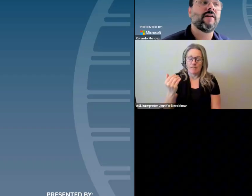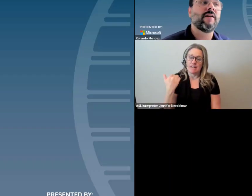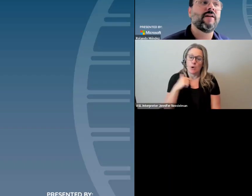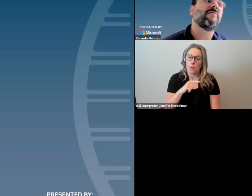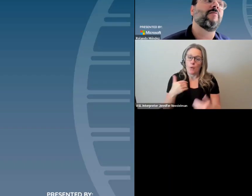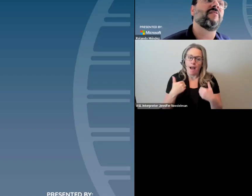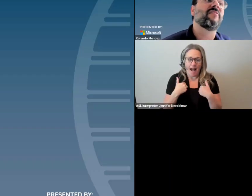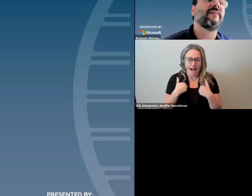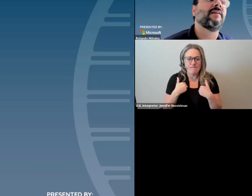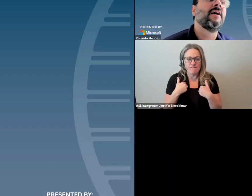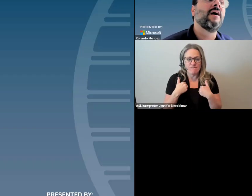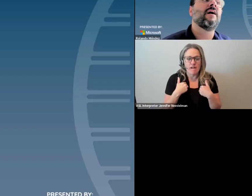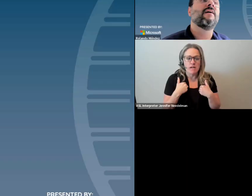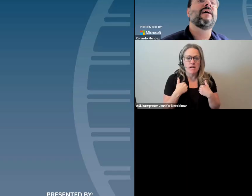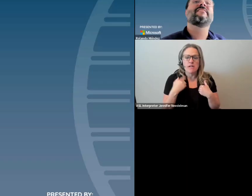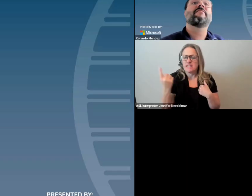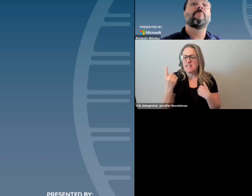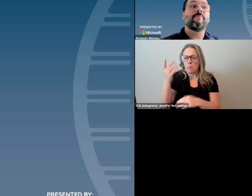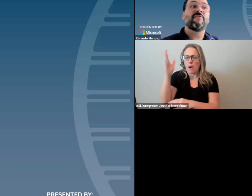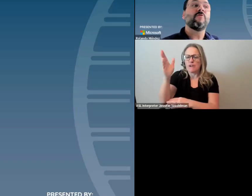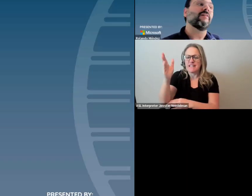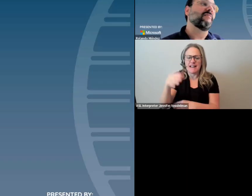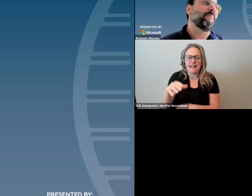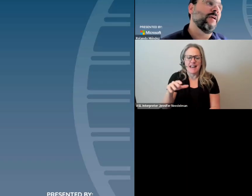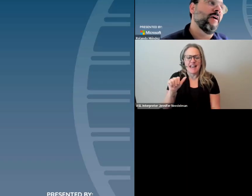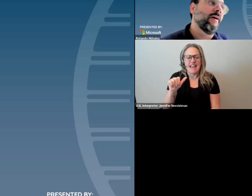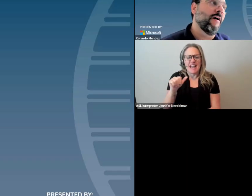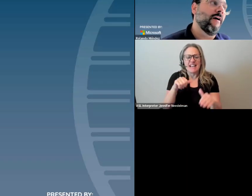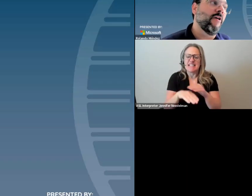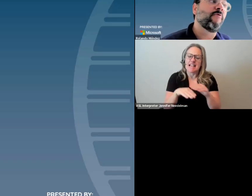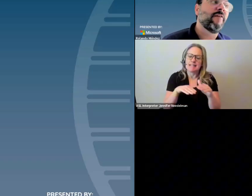with Quesenbery presenting accessibility personas.